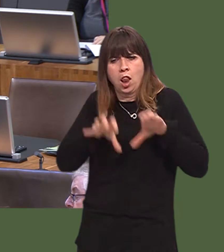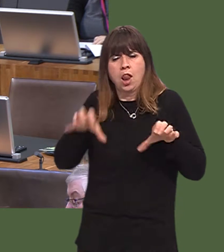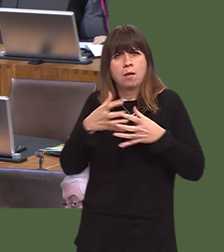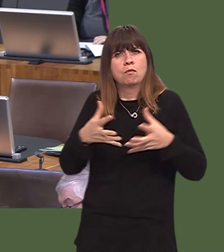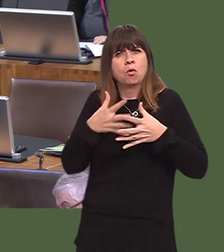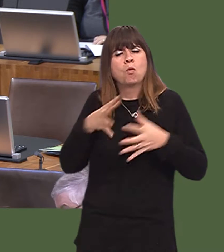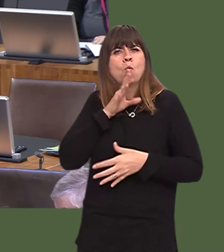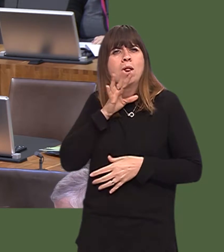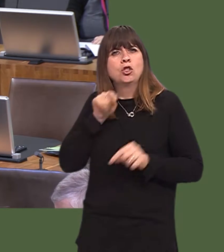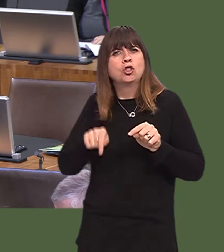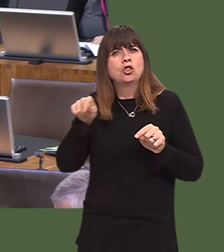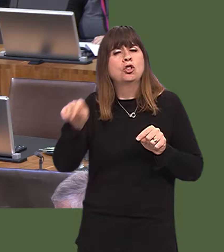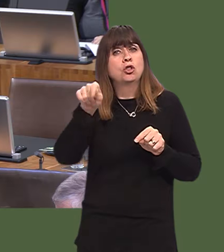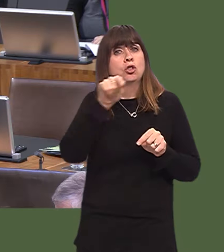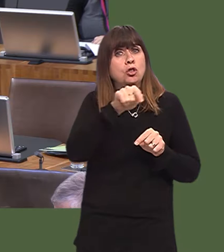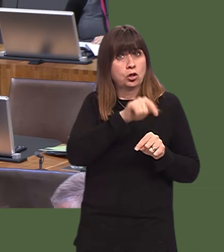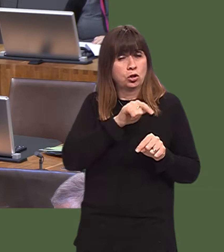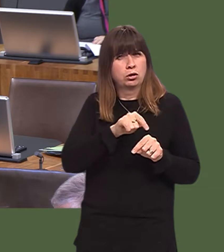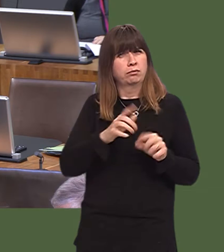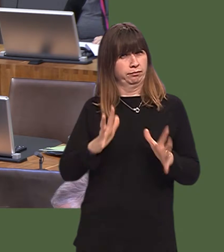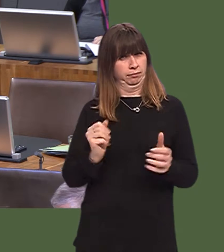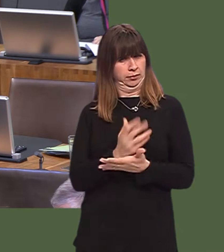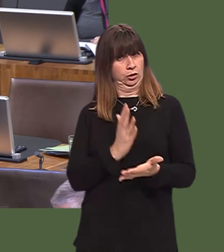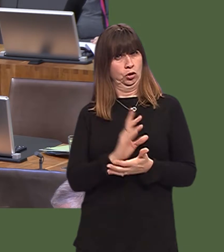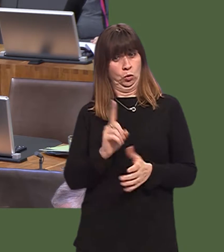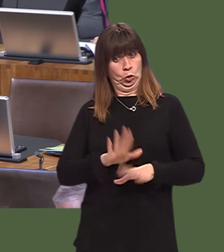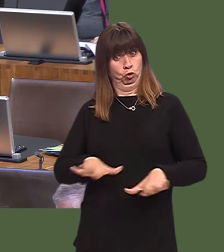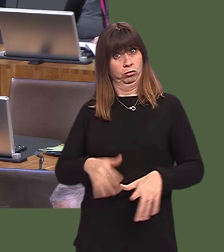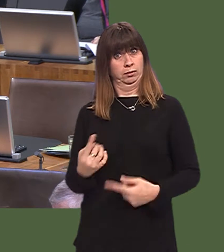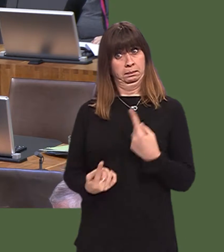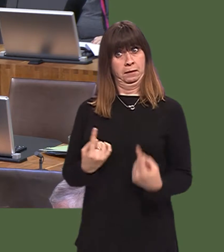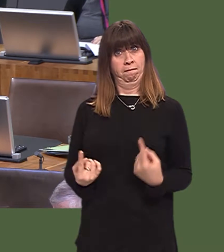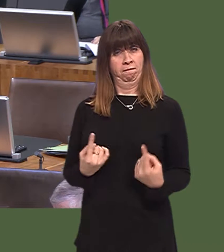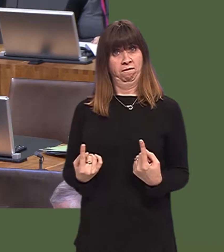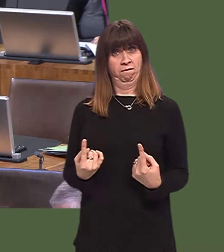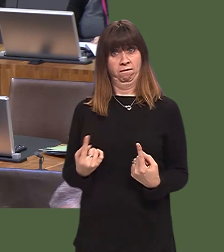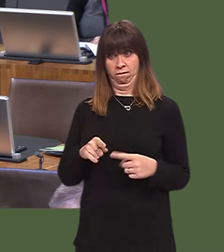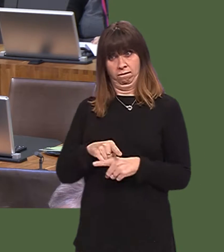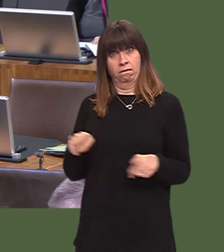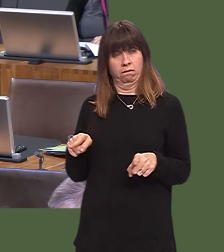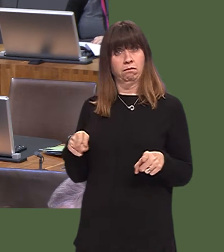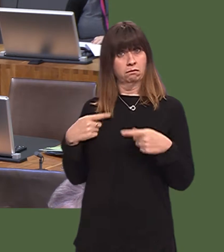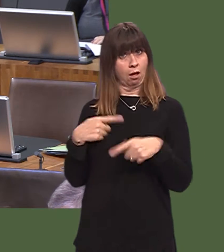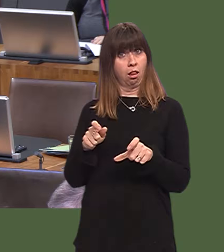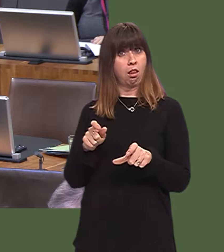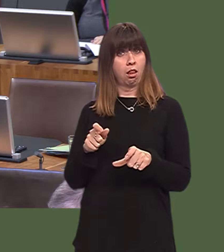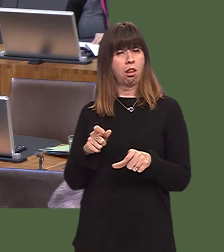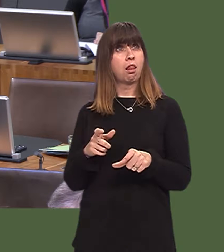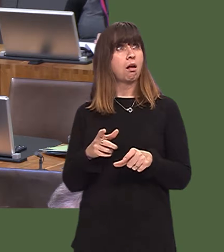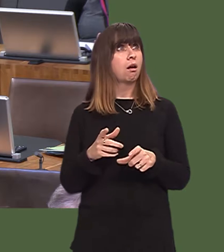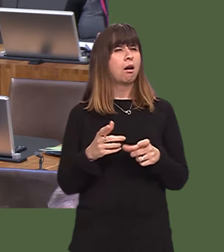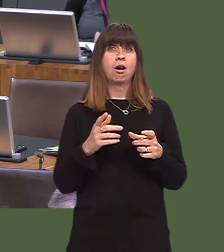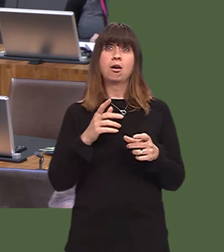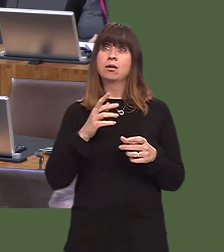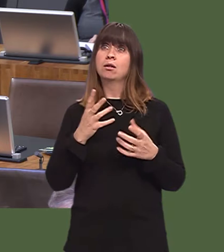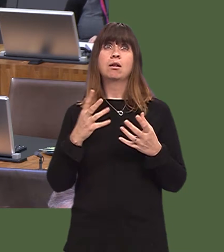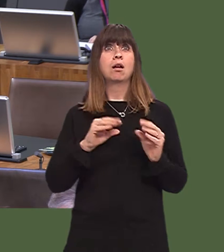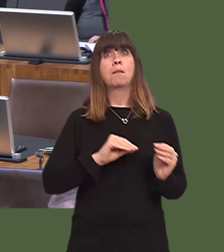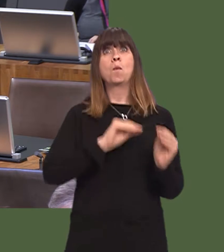also ensure that children at nursery schools then remain in the Welsh stream as they enter